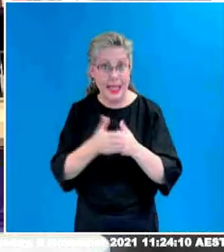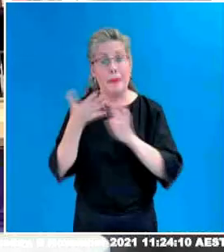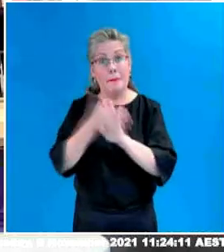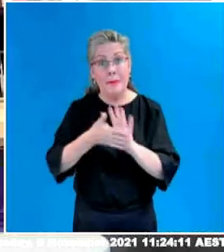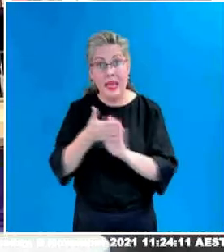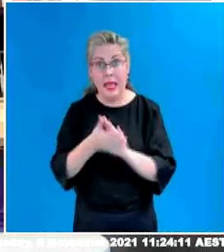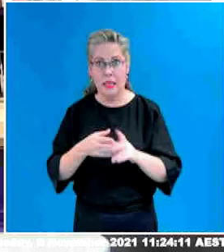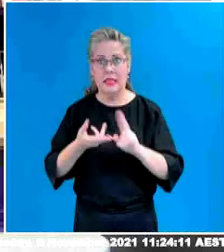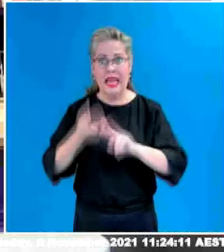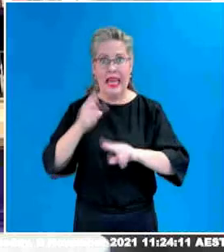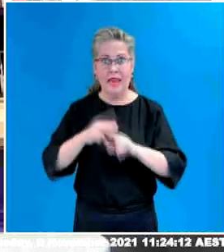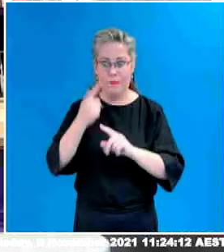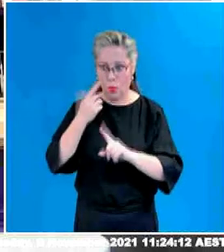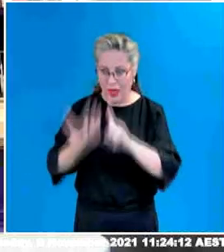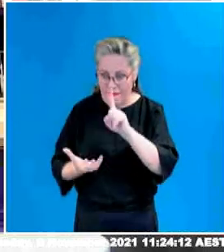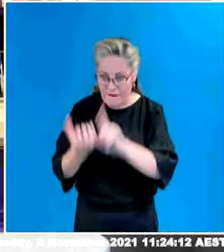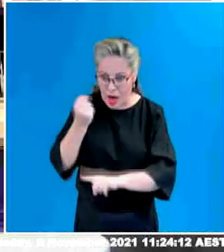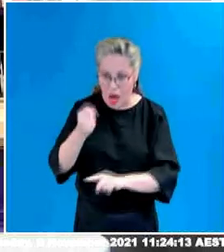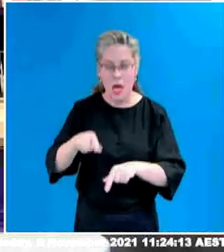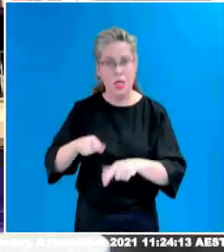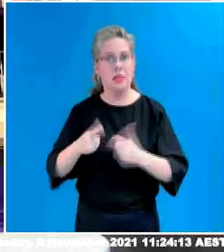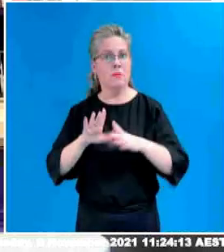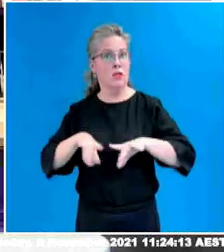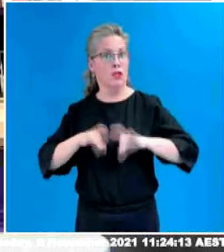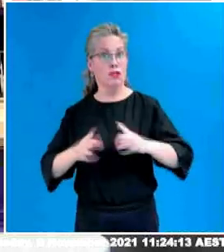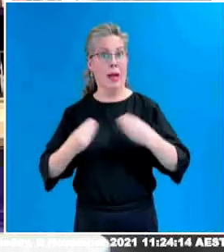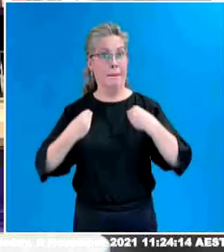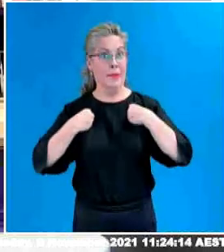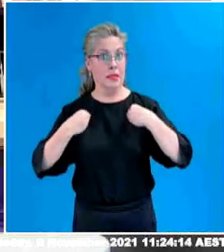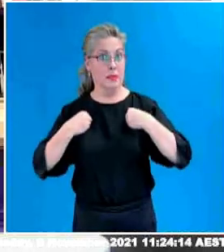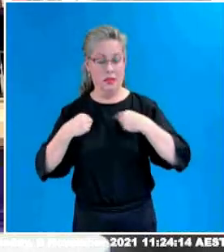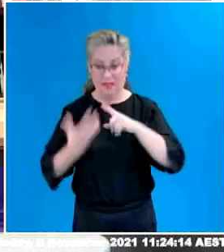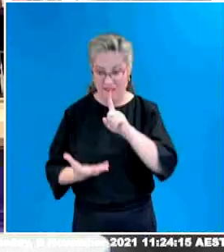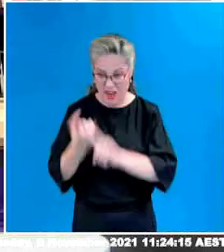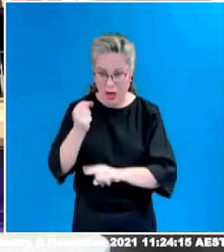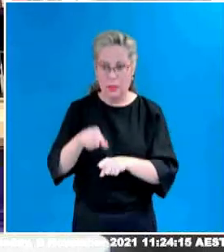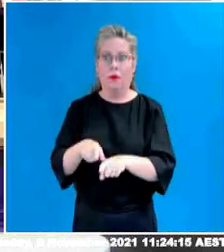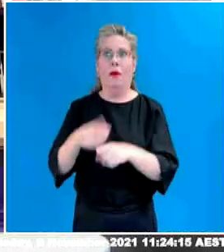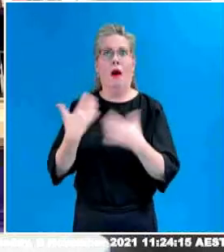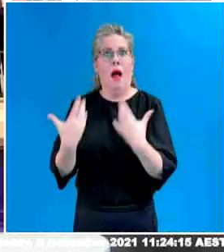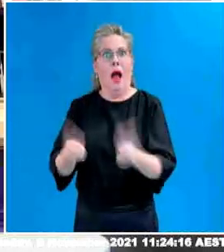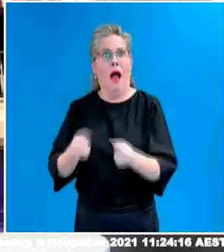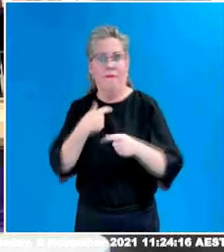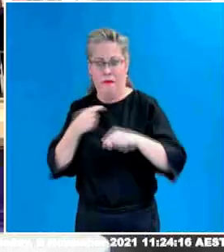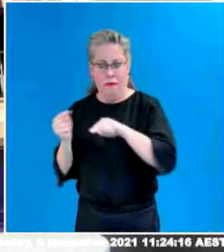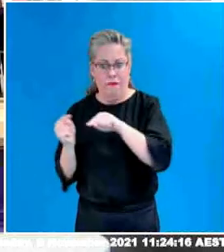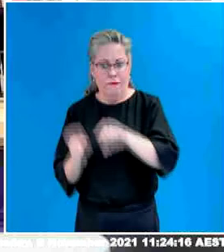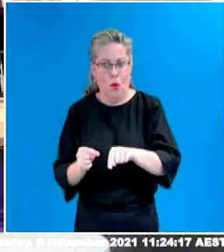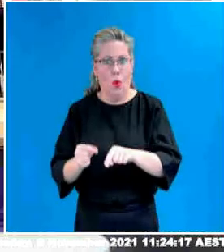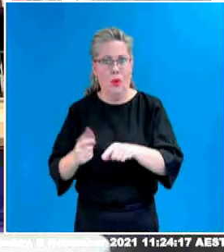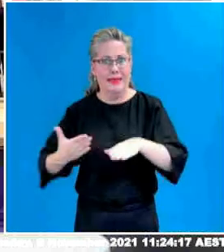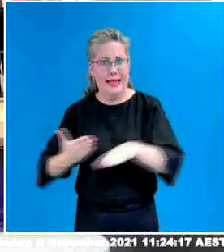There is also not an explicit requirement around human rights due diligence. Even though that is mentioned as encouraged within the law,